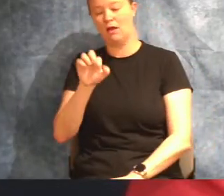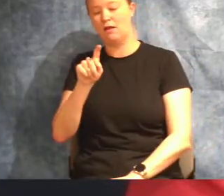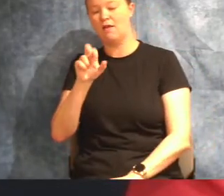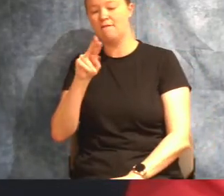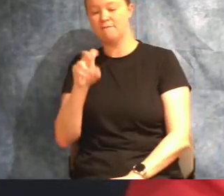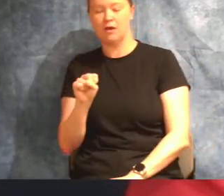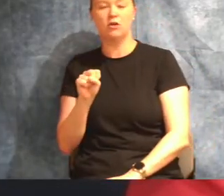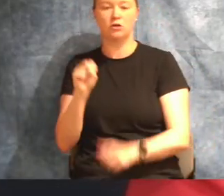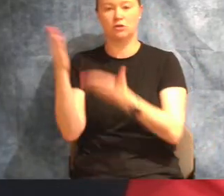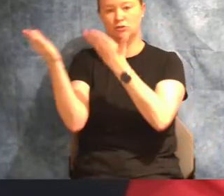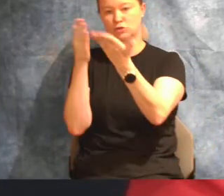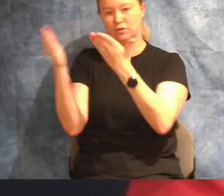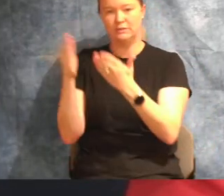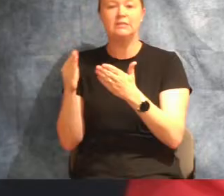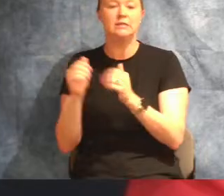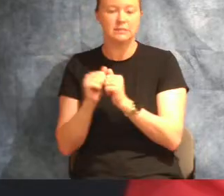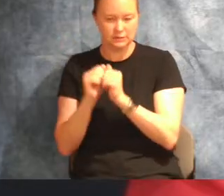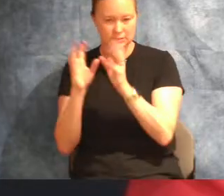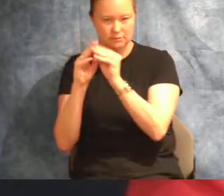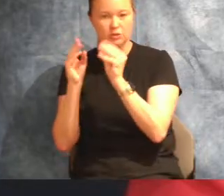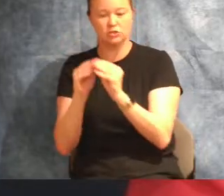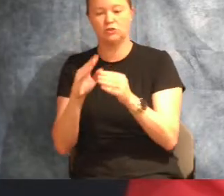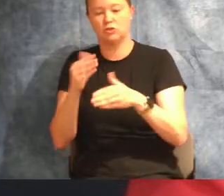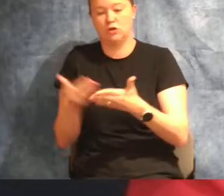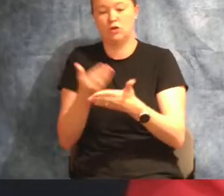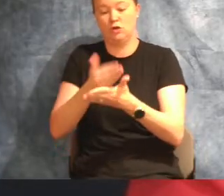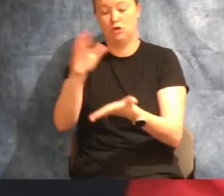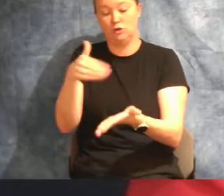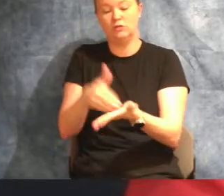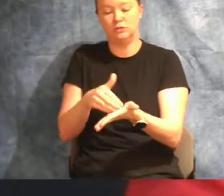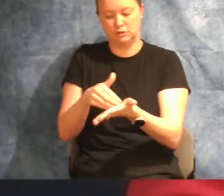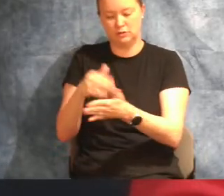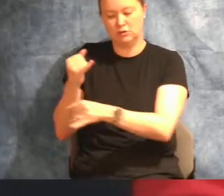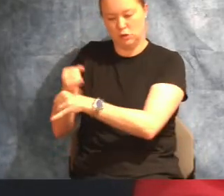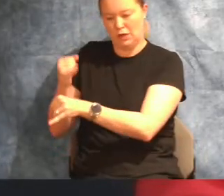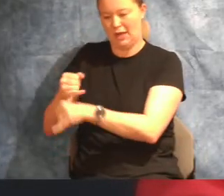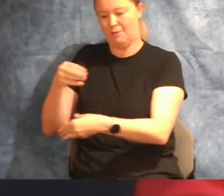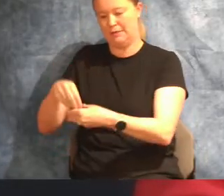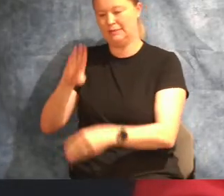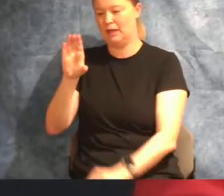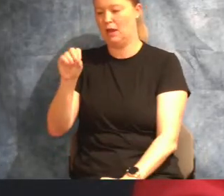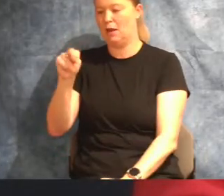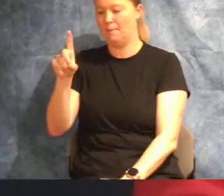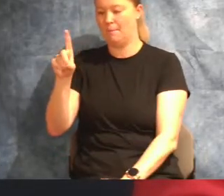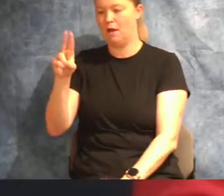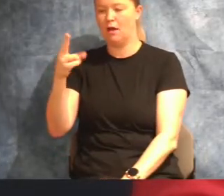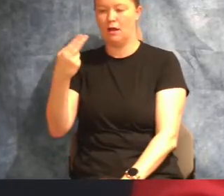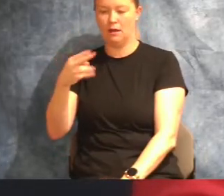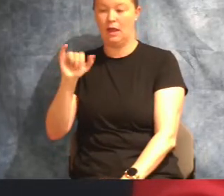Commission at our new central campus headquarters in Bond Hill. And this was very important. Our